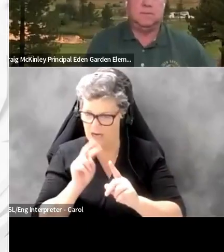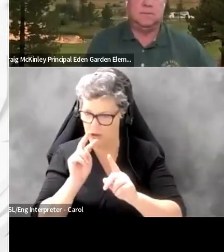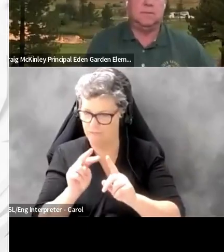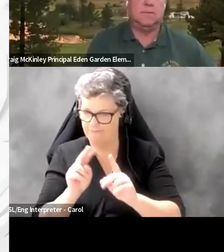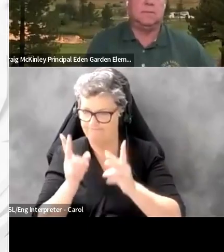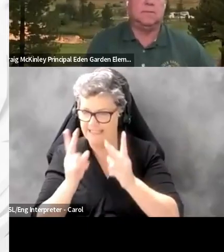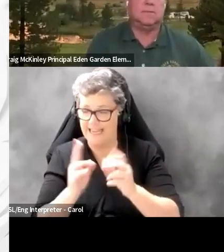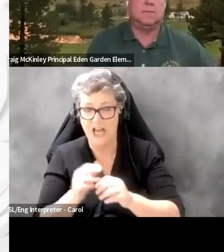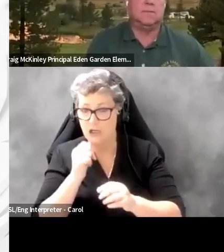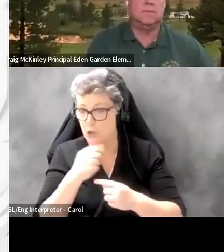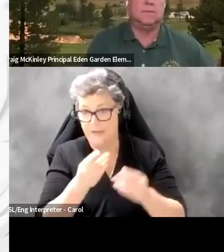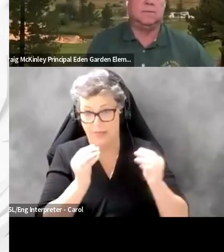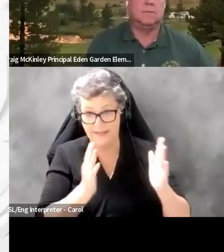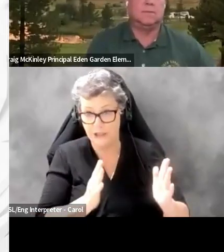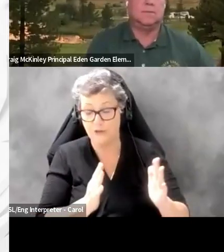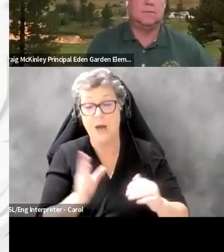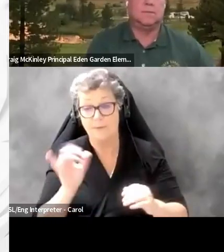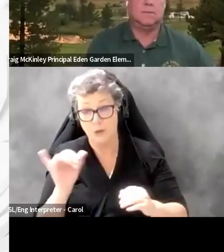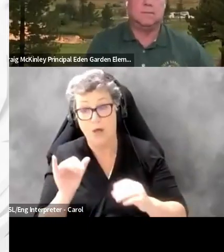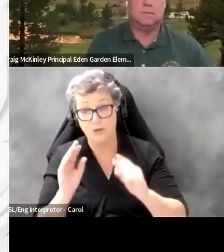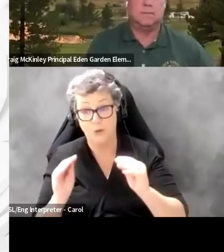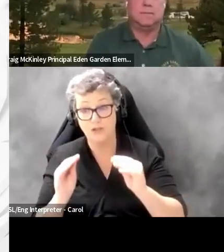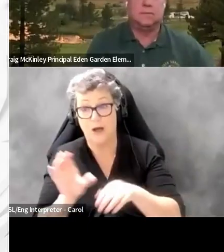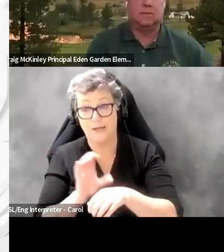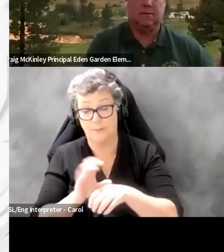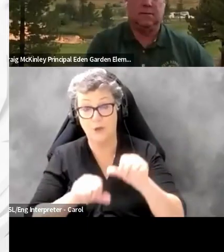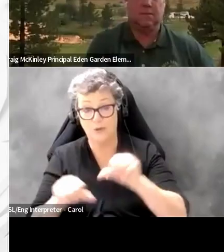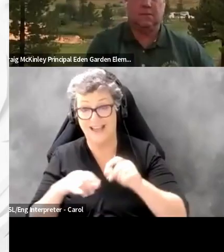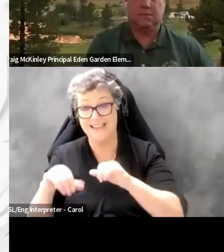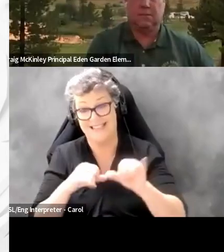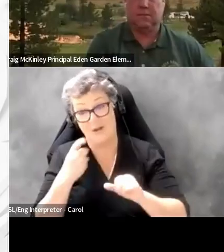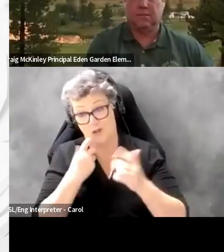yes don't tell the teachers. But you also taught computer science standards just now. That was also